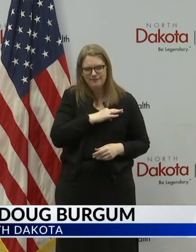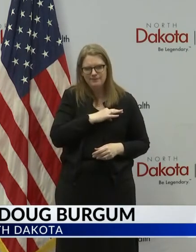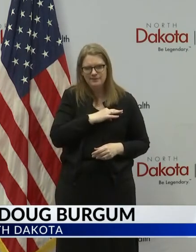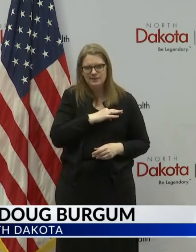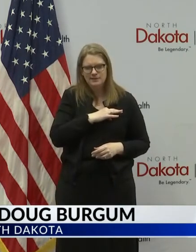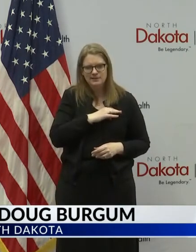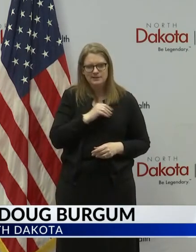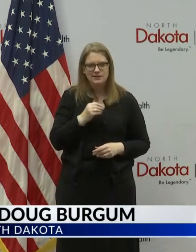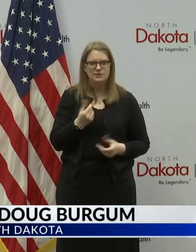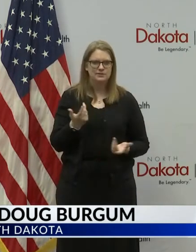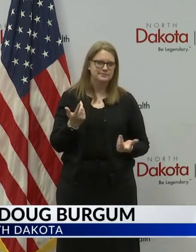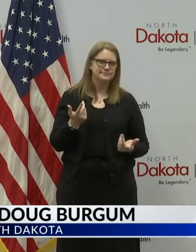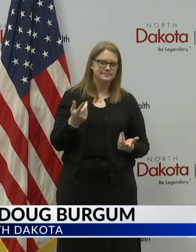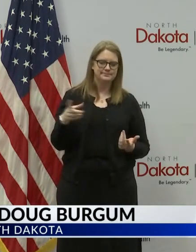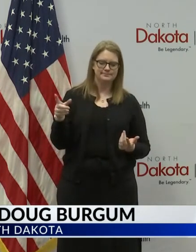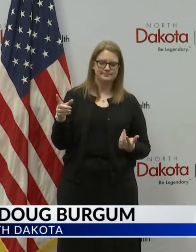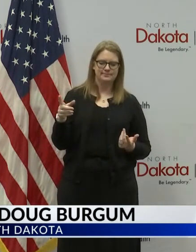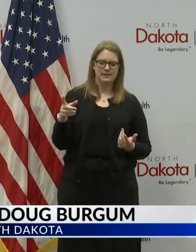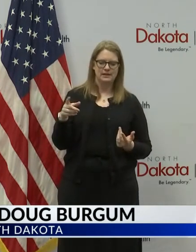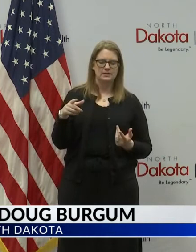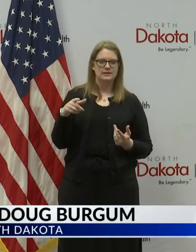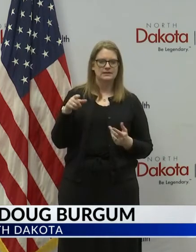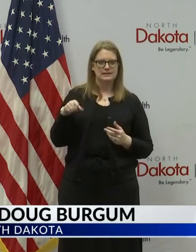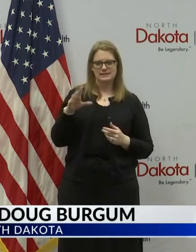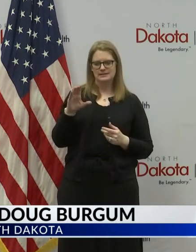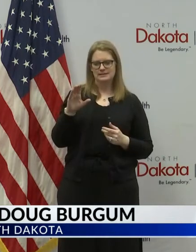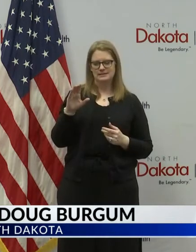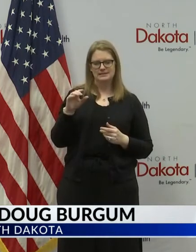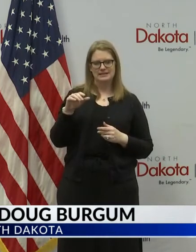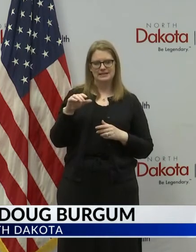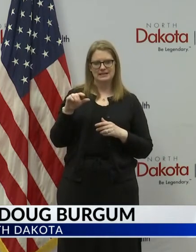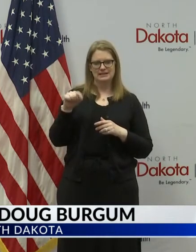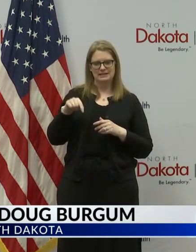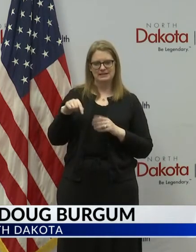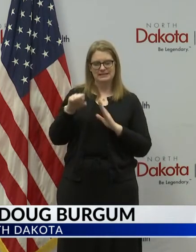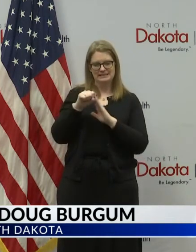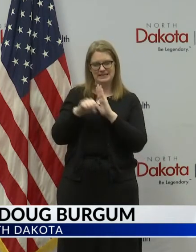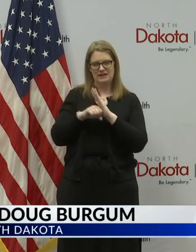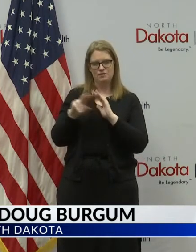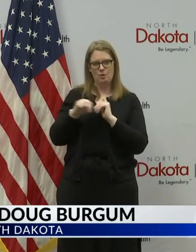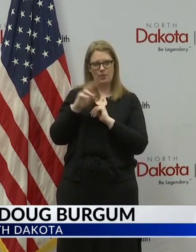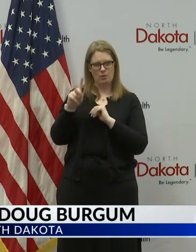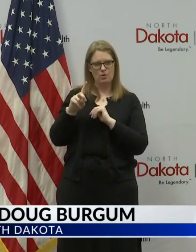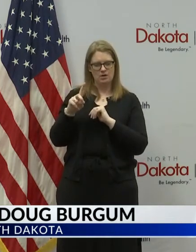FURTHER DISCUSSIONS ON SEASONAL STAFF START DATES, BECAUSE THIS